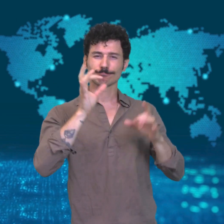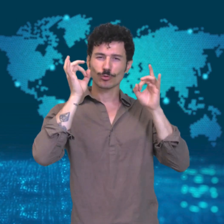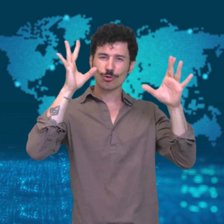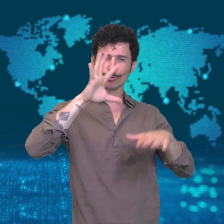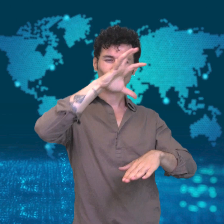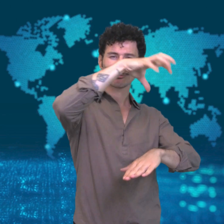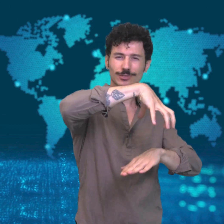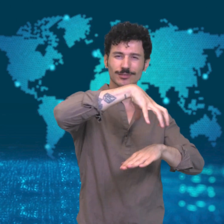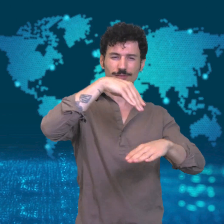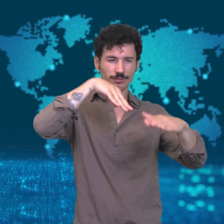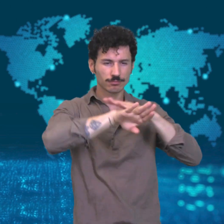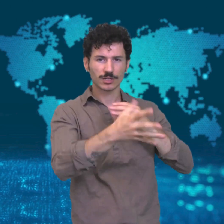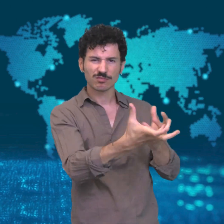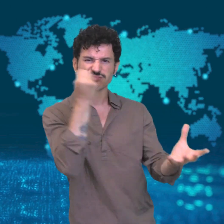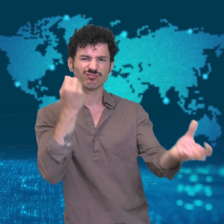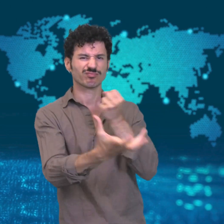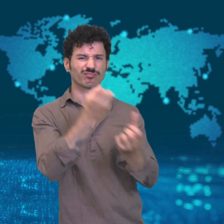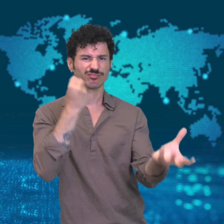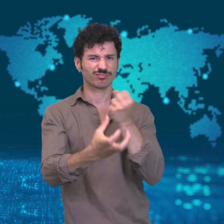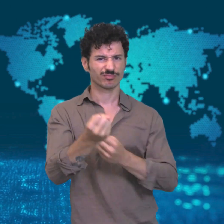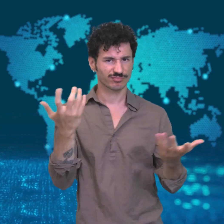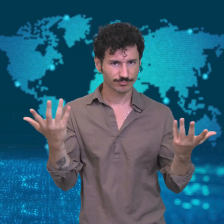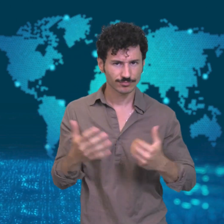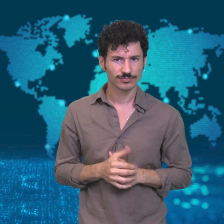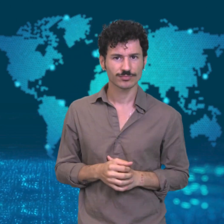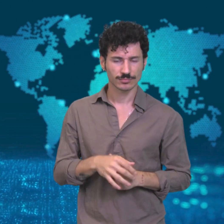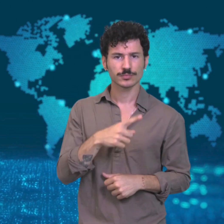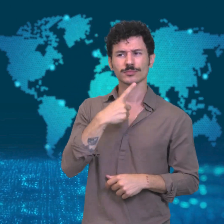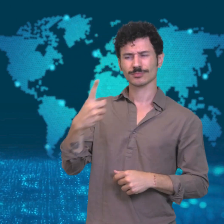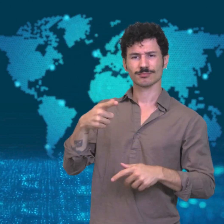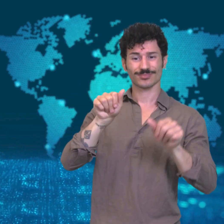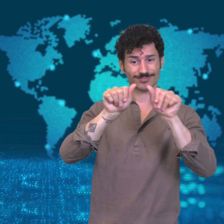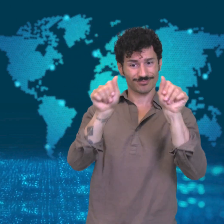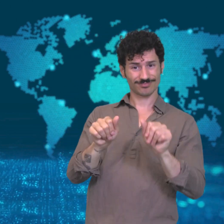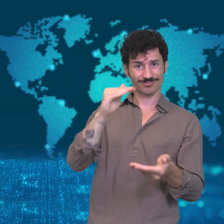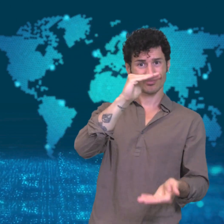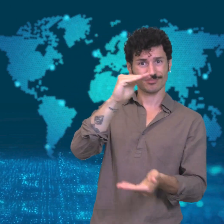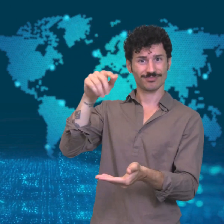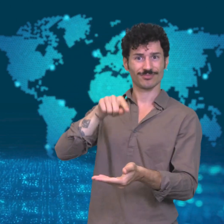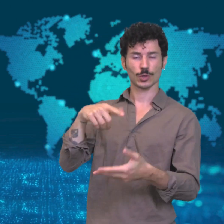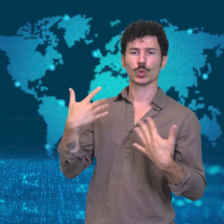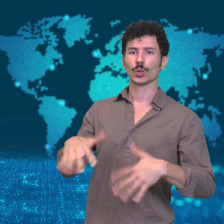They say that the statues have ritual and cultural